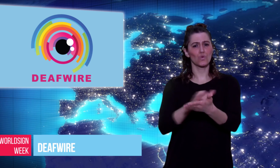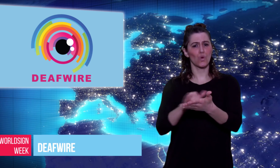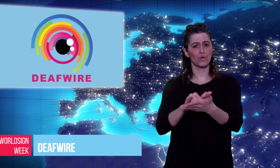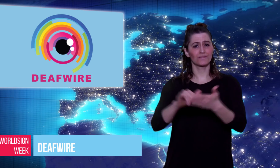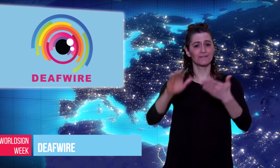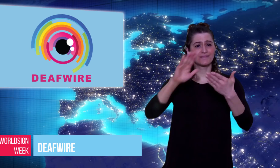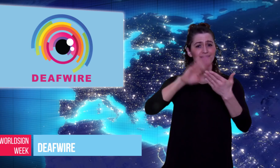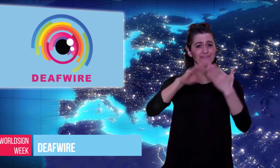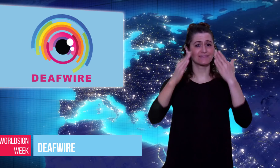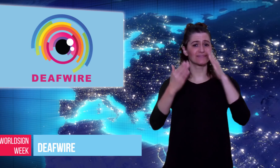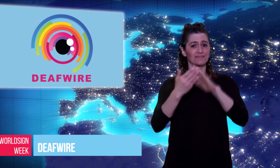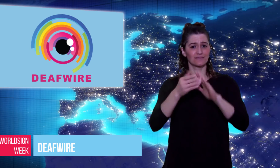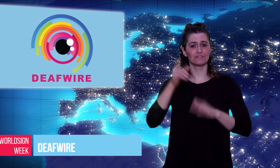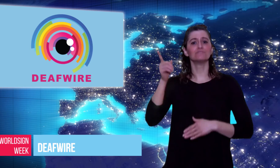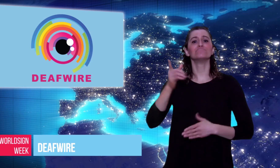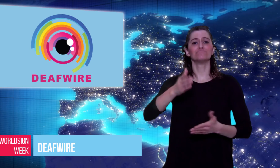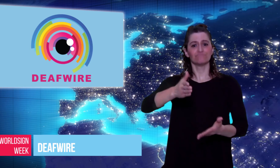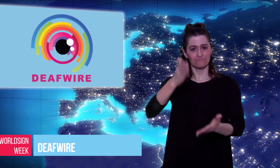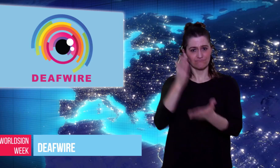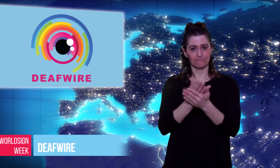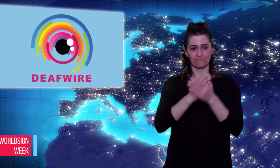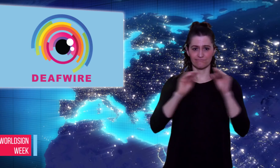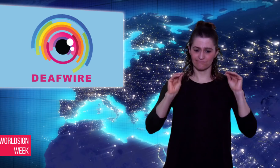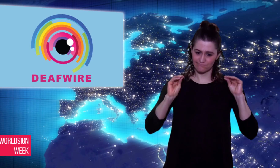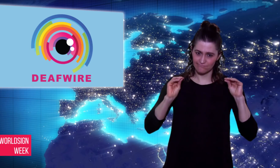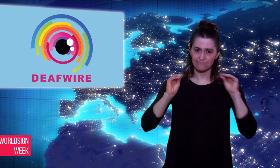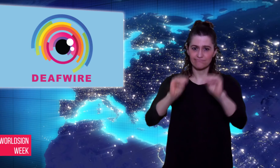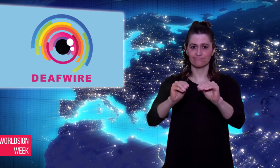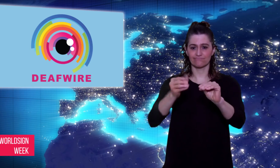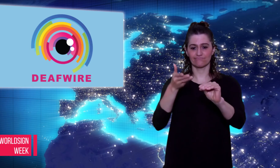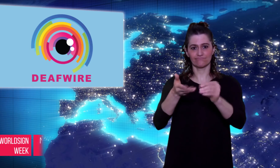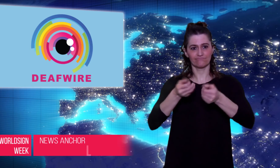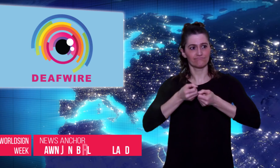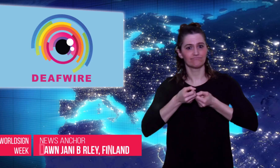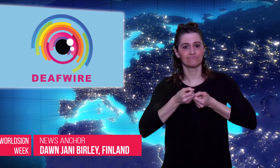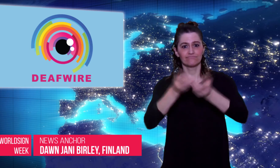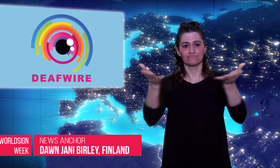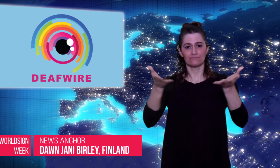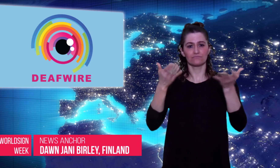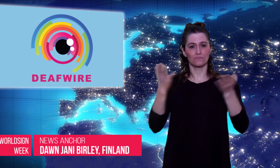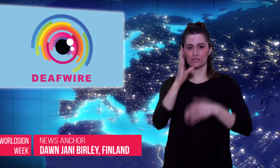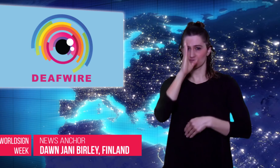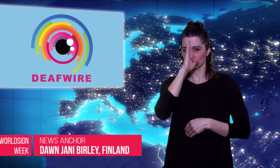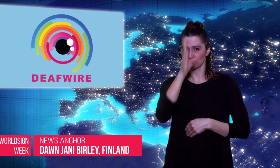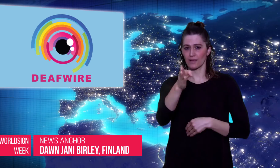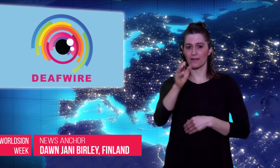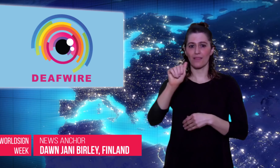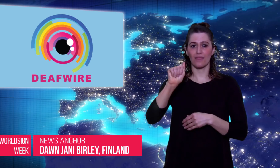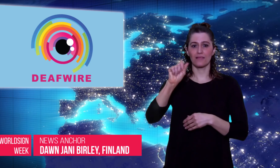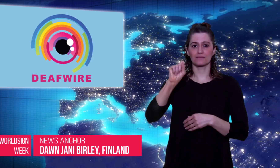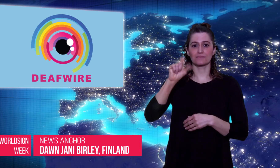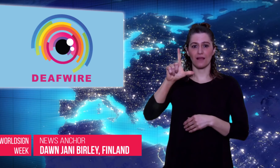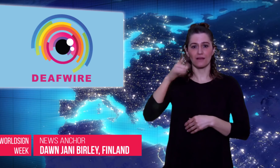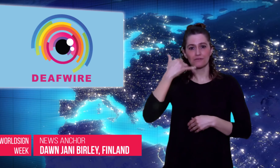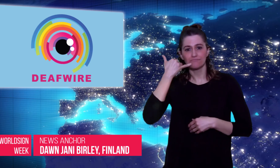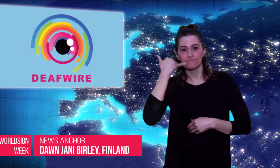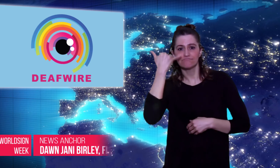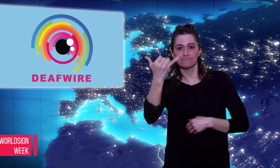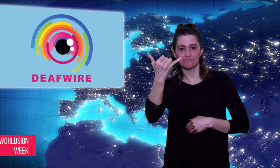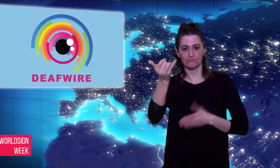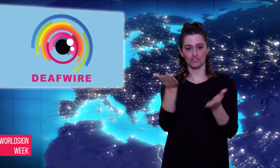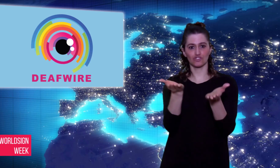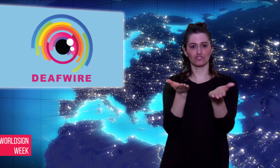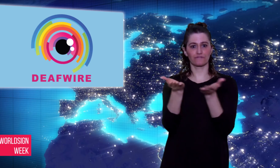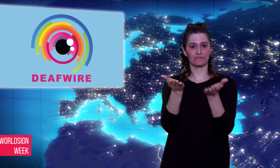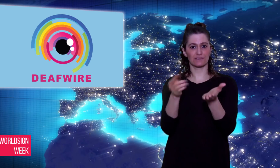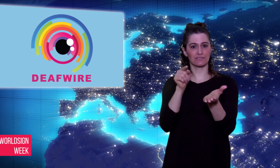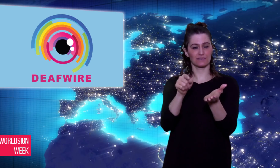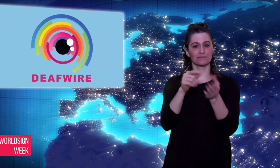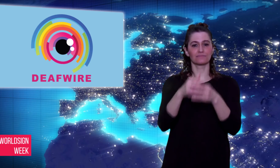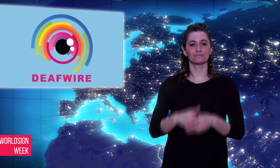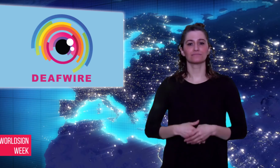Dawn: New York City installs Direct ASL Calling Services